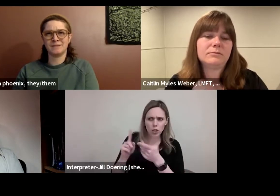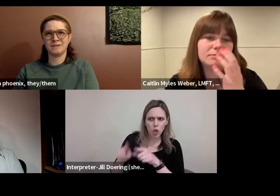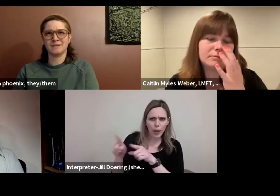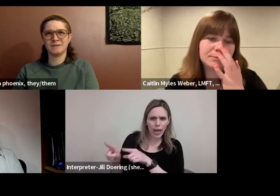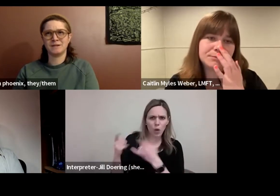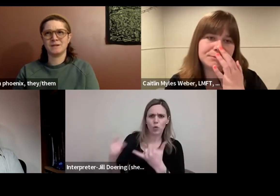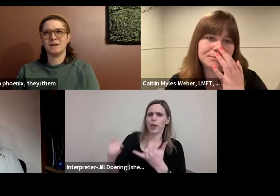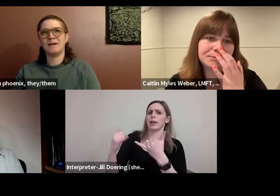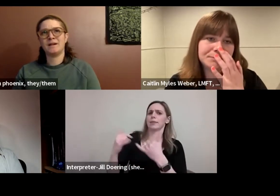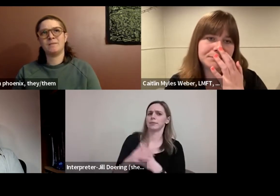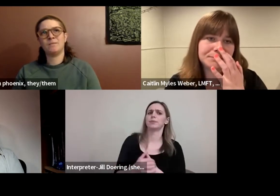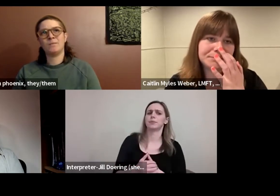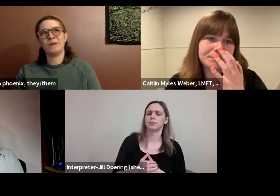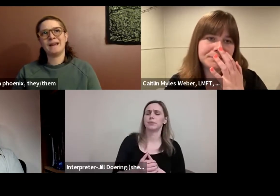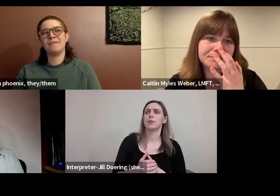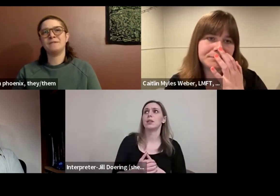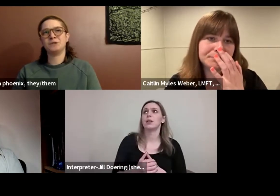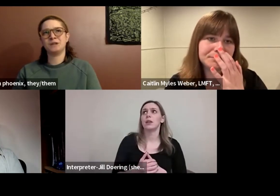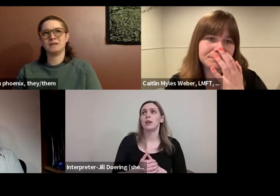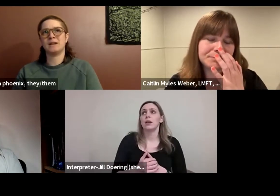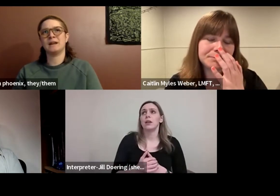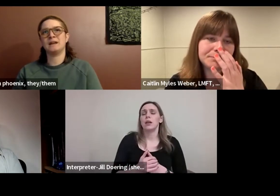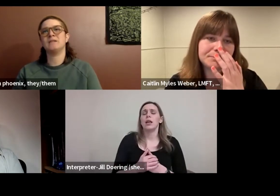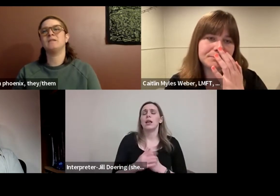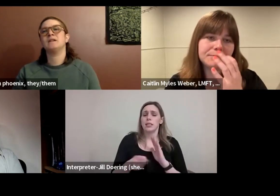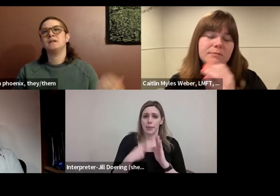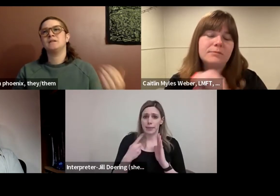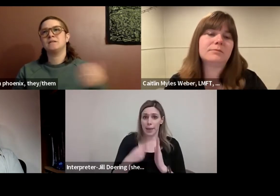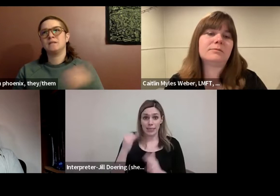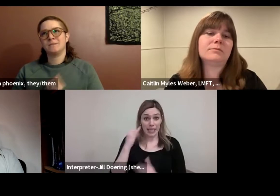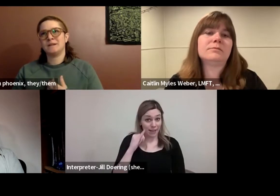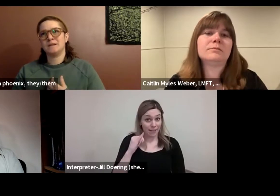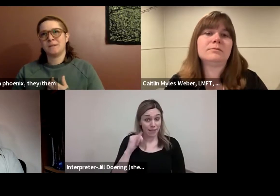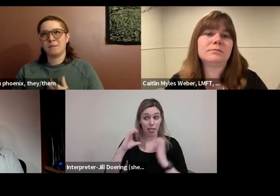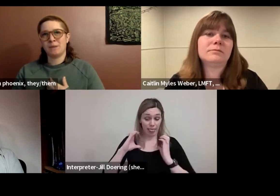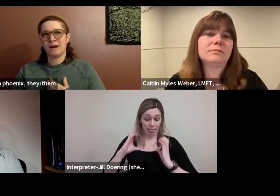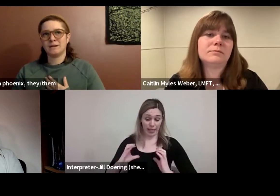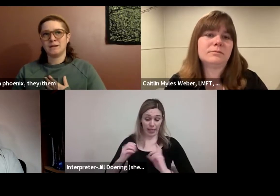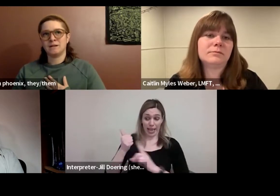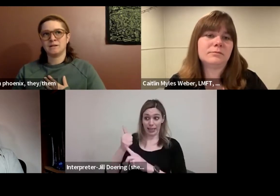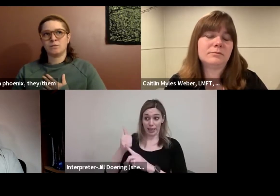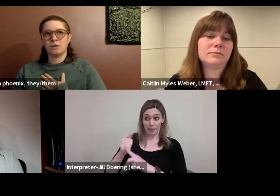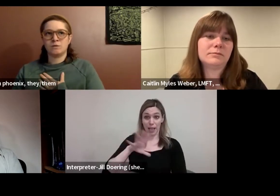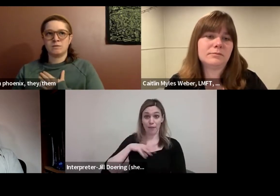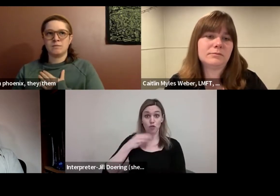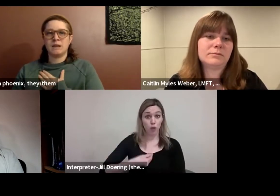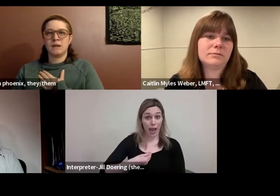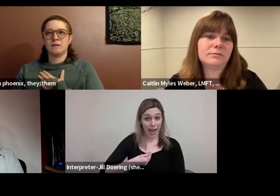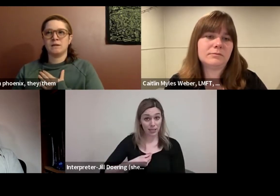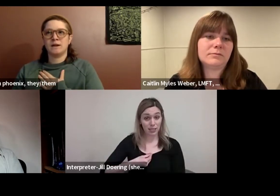when I have a trans client coming to my practice to work with me,